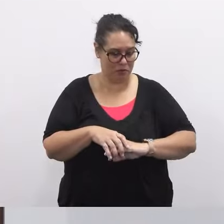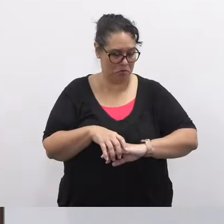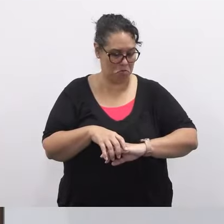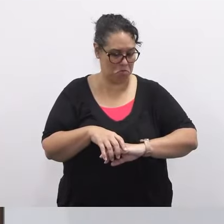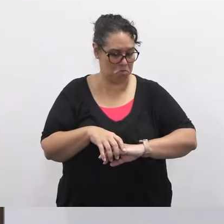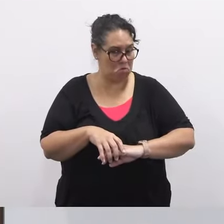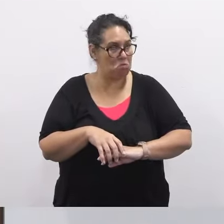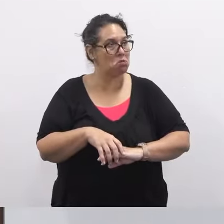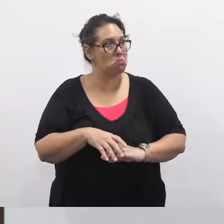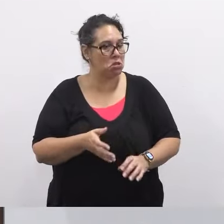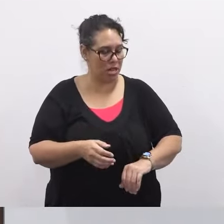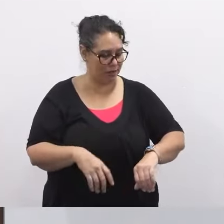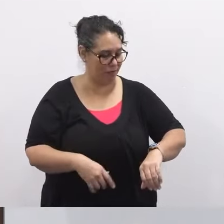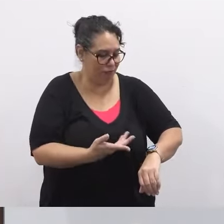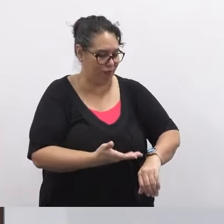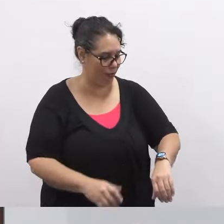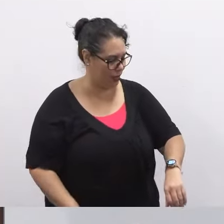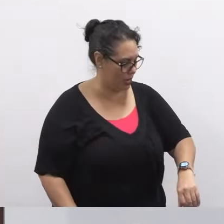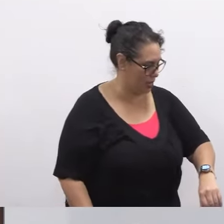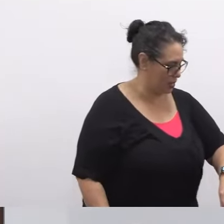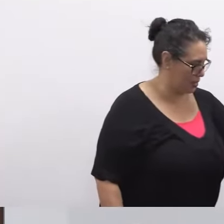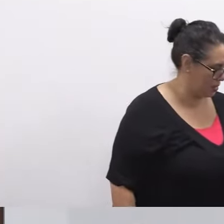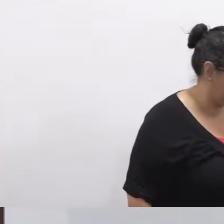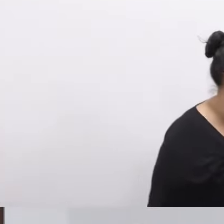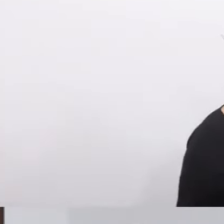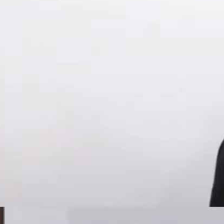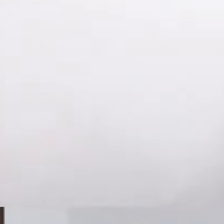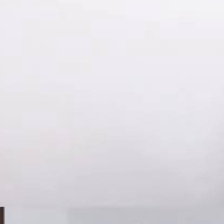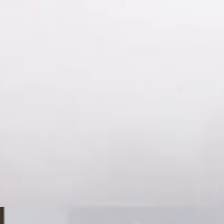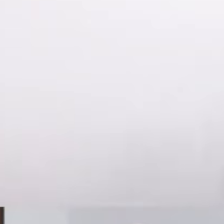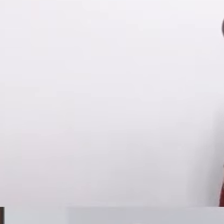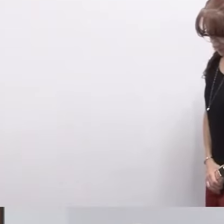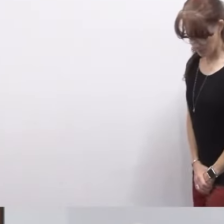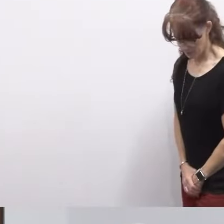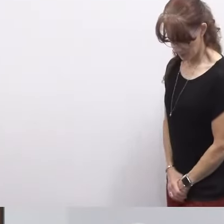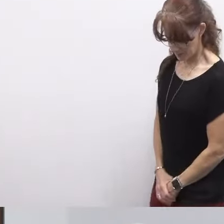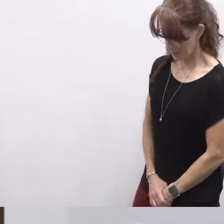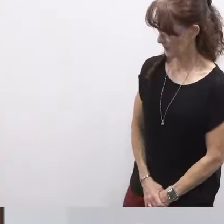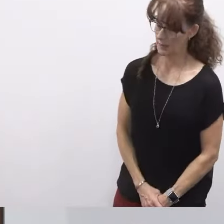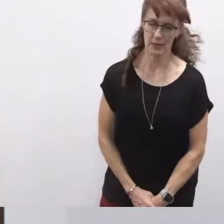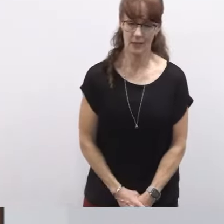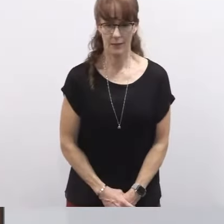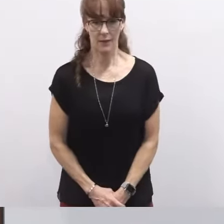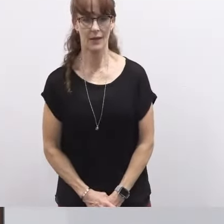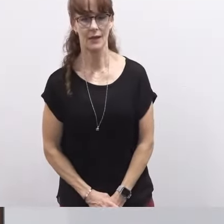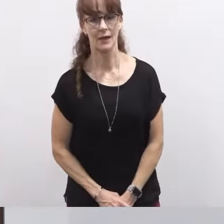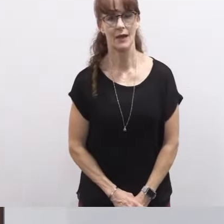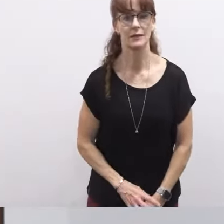Well, I can talk a little bit about the feedback in area four,